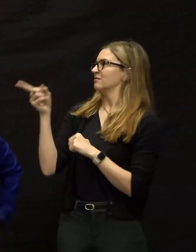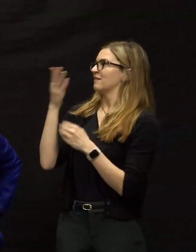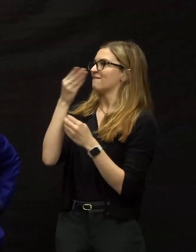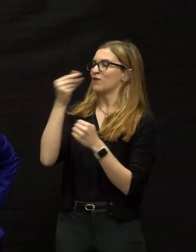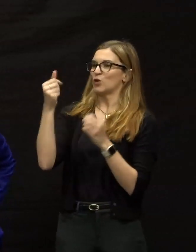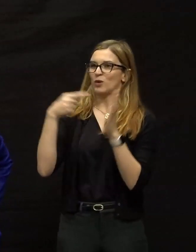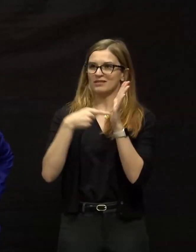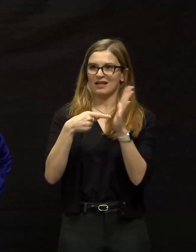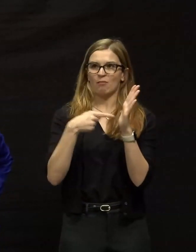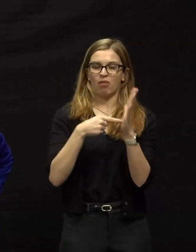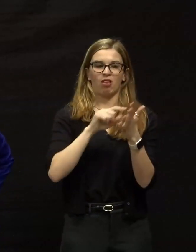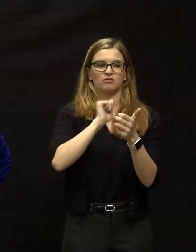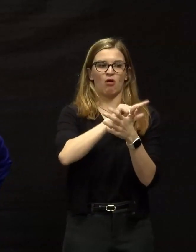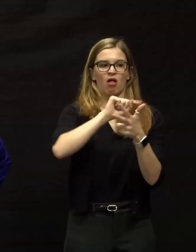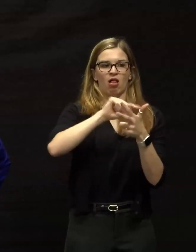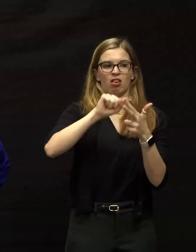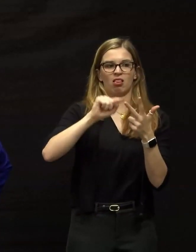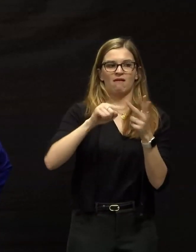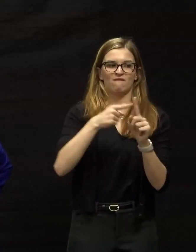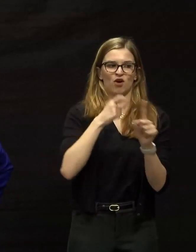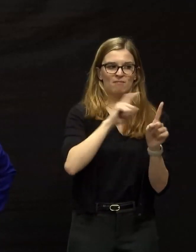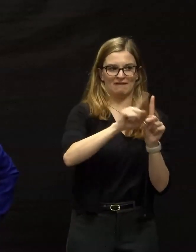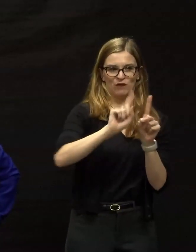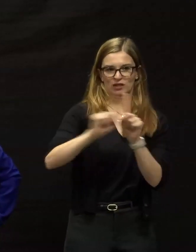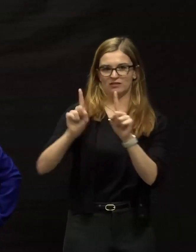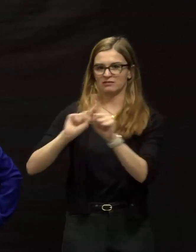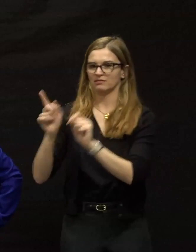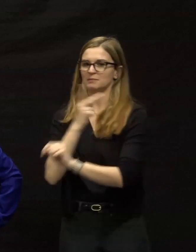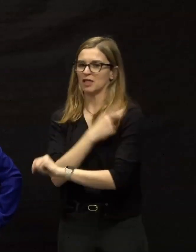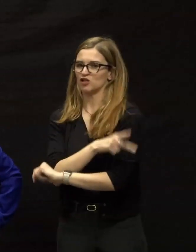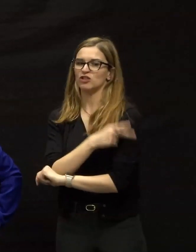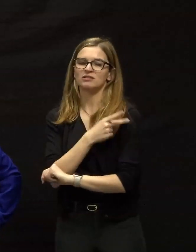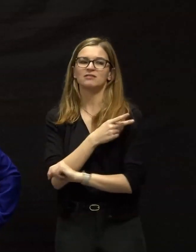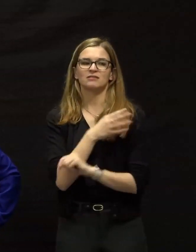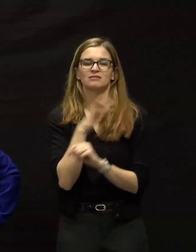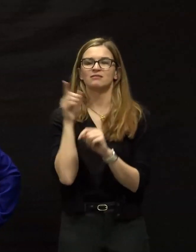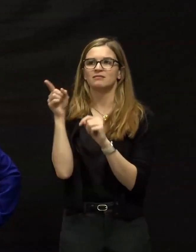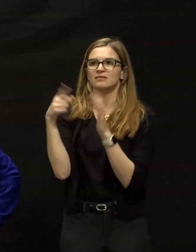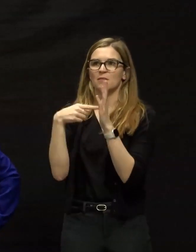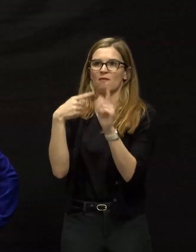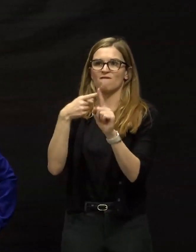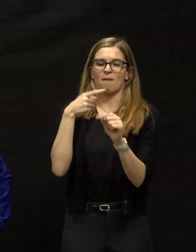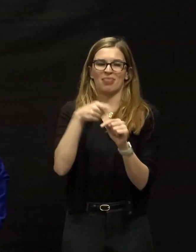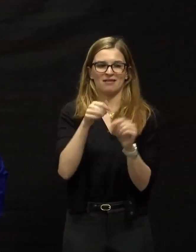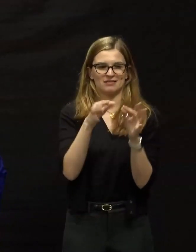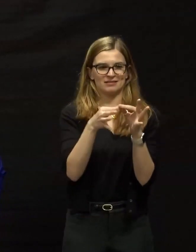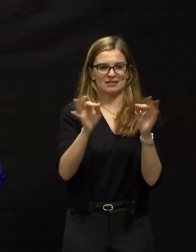All right, so these are a couple of examples, these three from different patients that we've had.